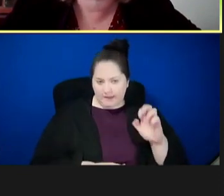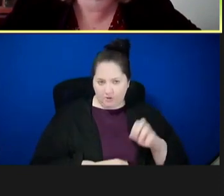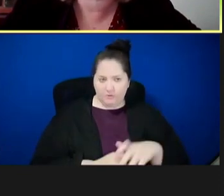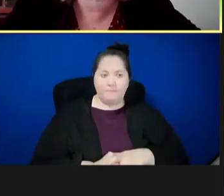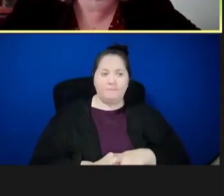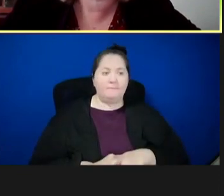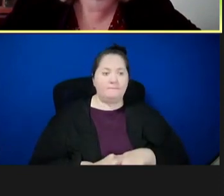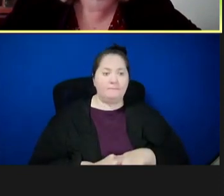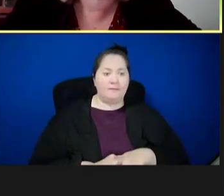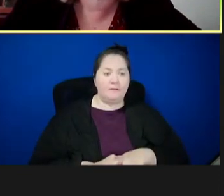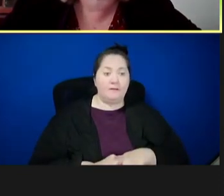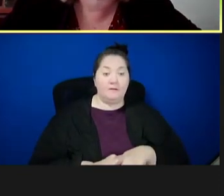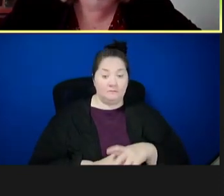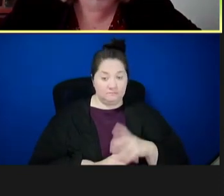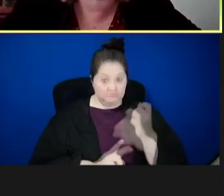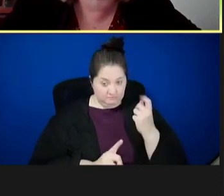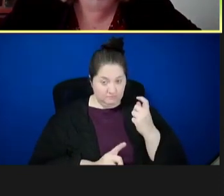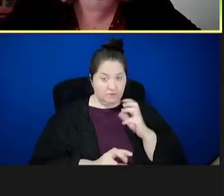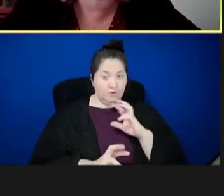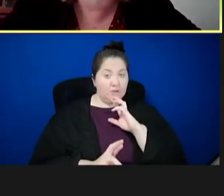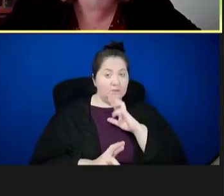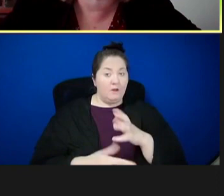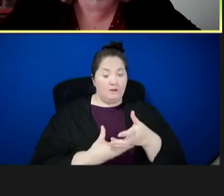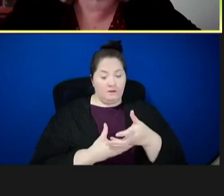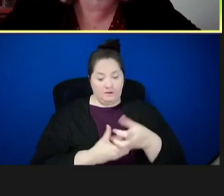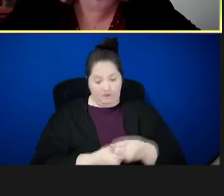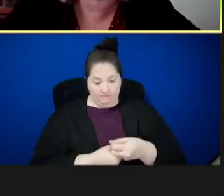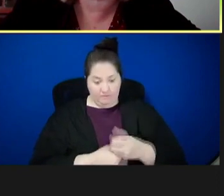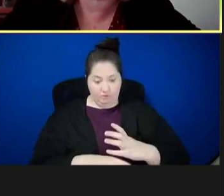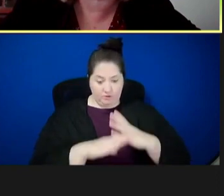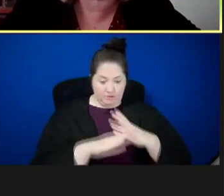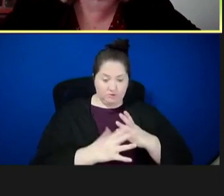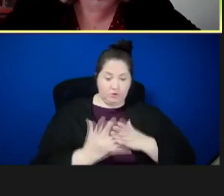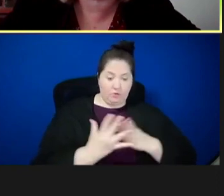key piece here -- respondents' confidence in protection through vaccination specifically